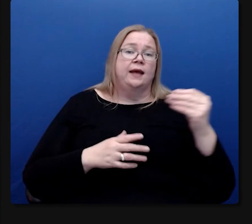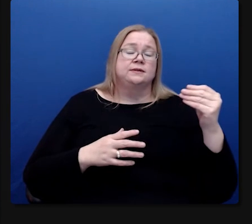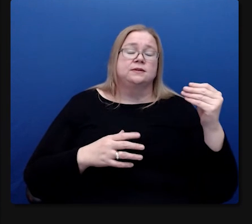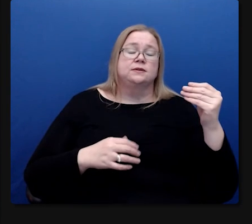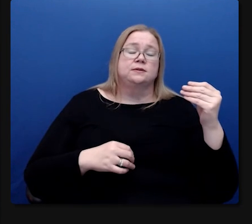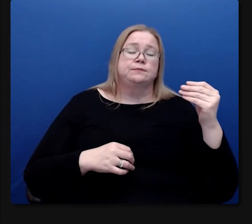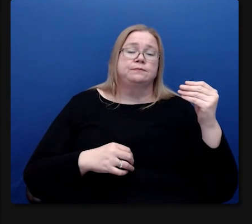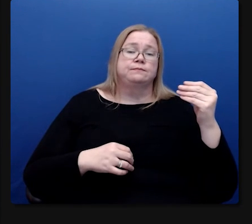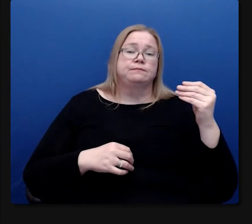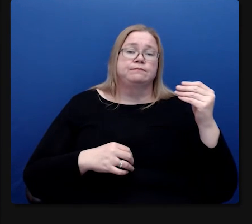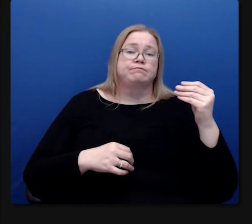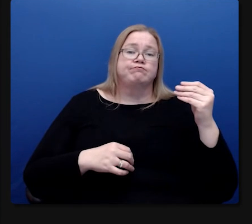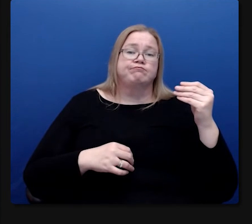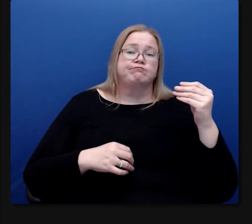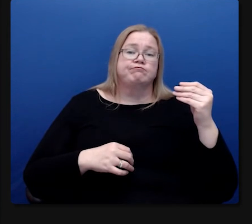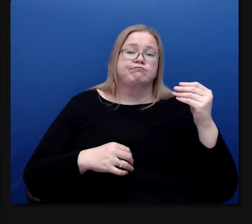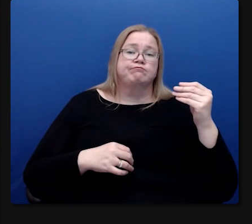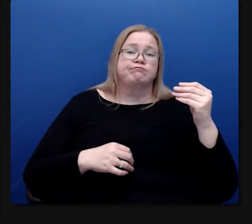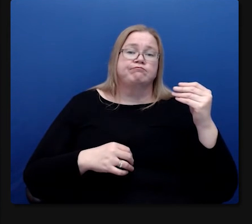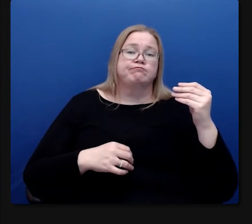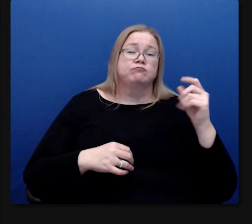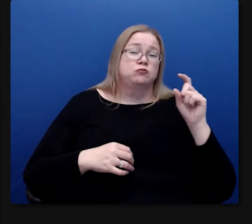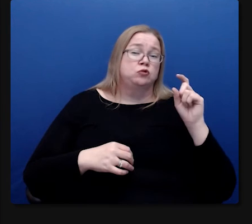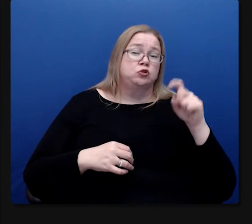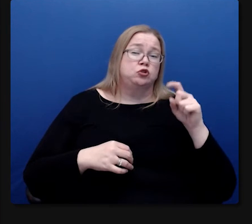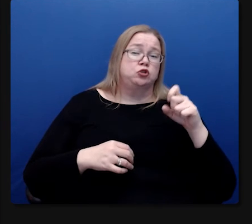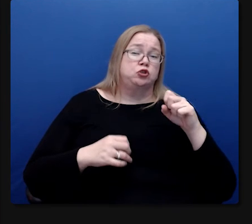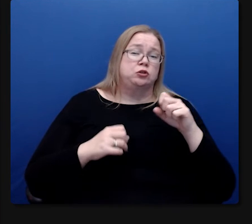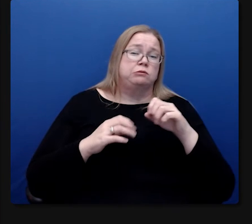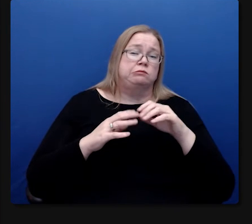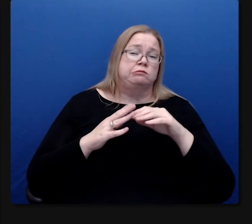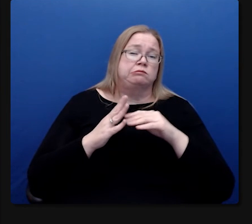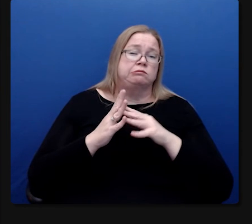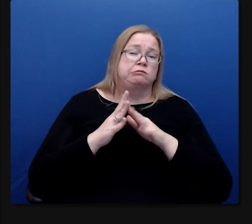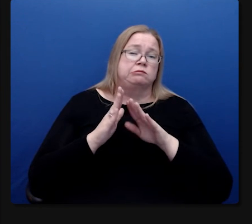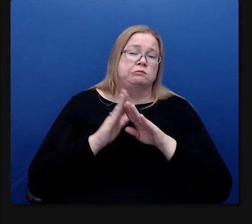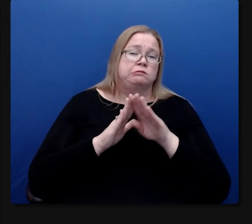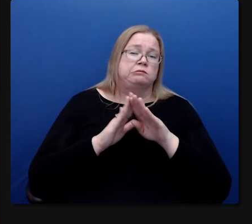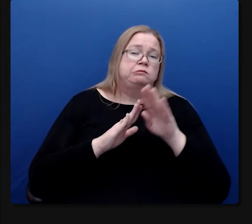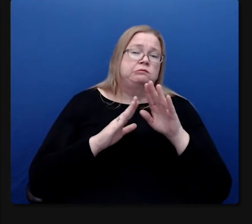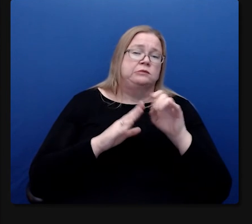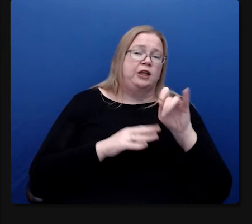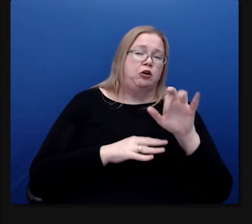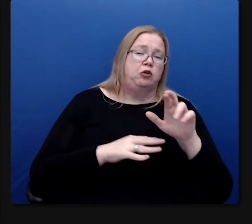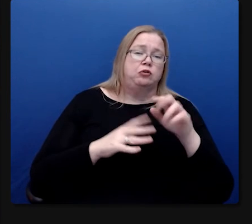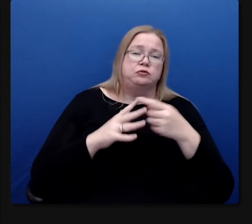And here it should initialize the editor and get us up and running